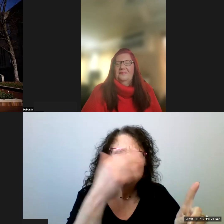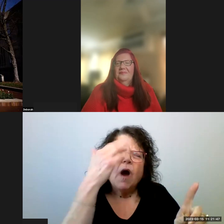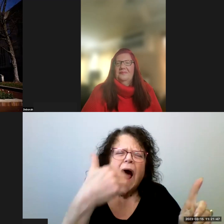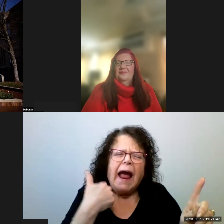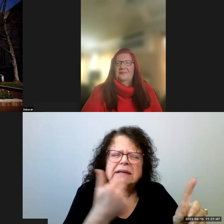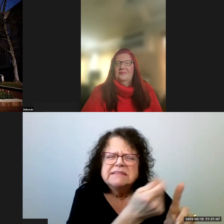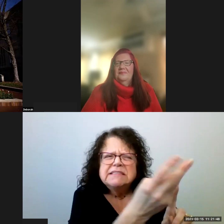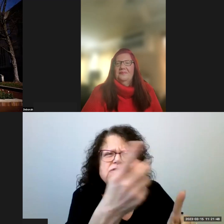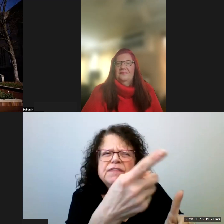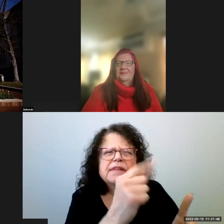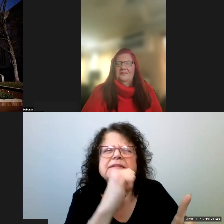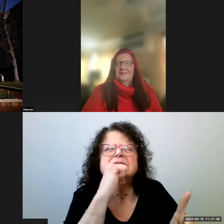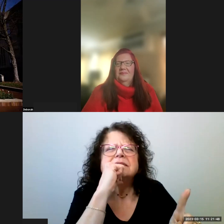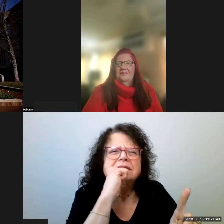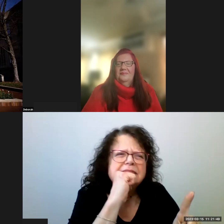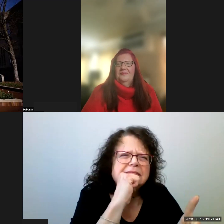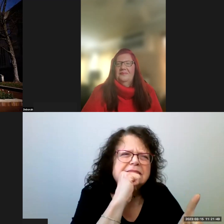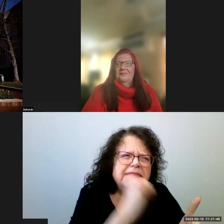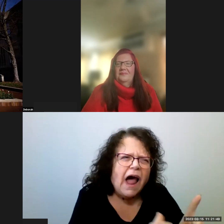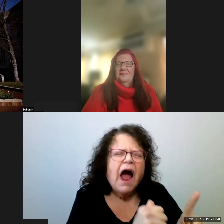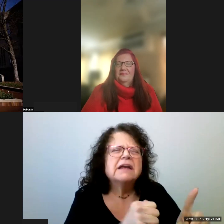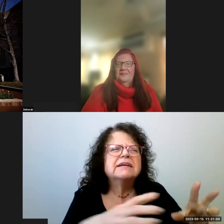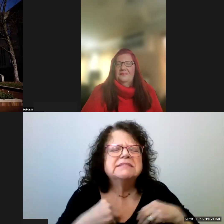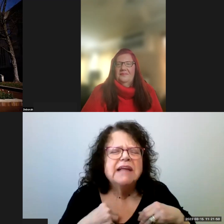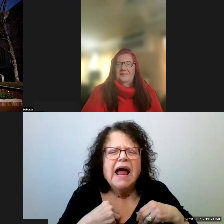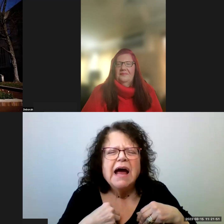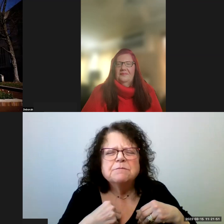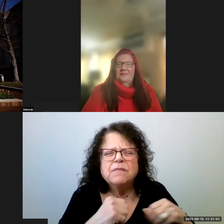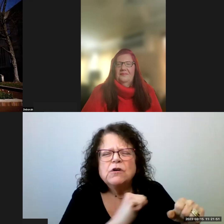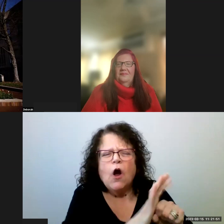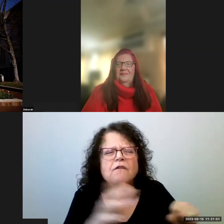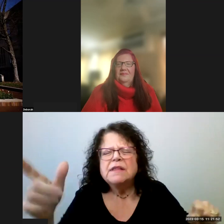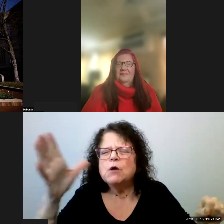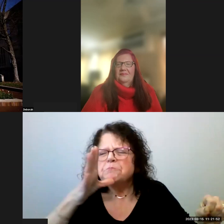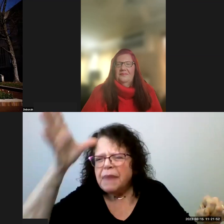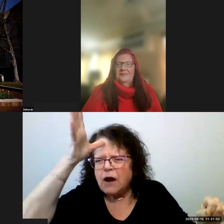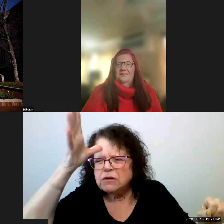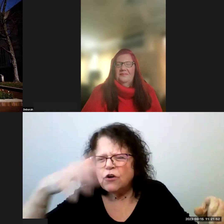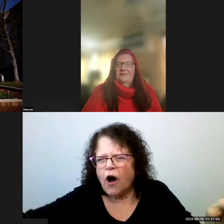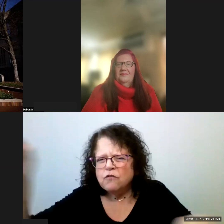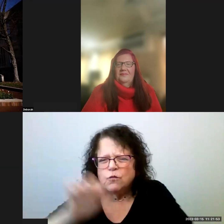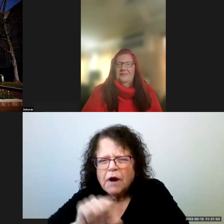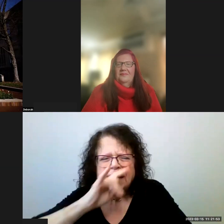These kids were used to getting up and taking a bath, showering, having breakfast, put their